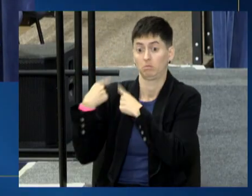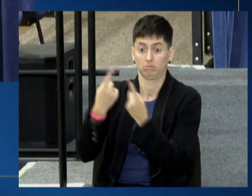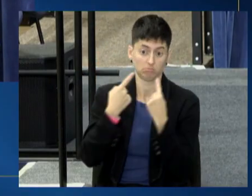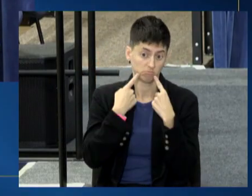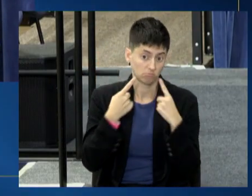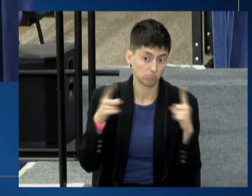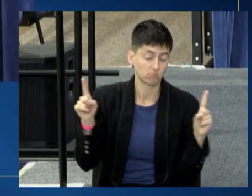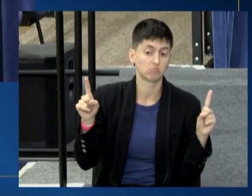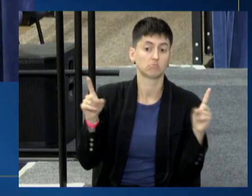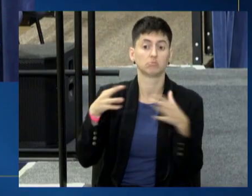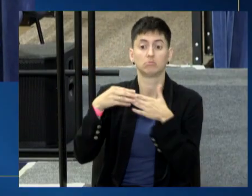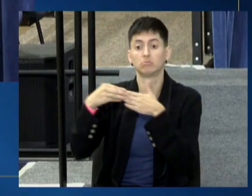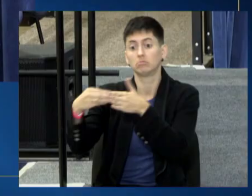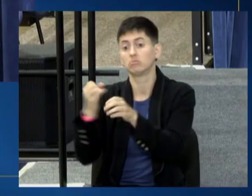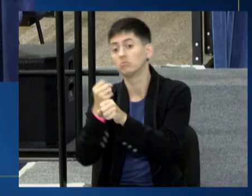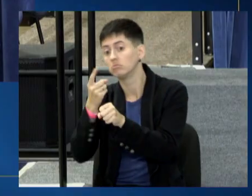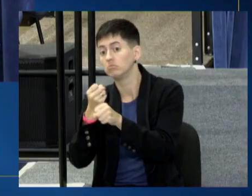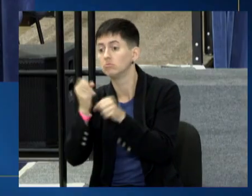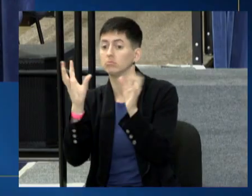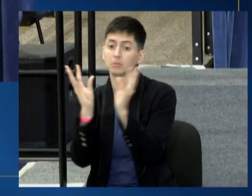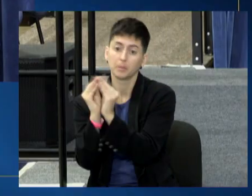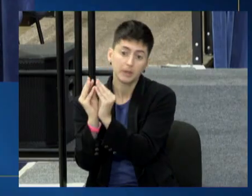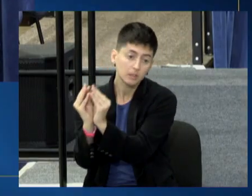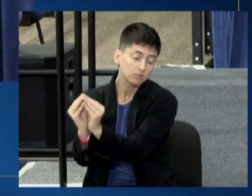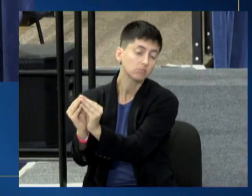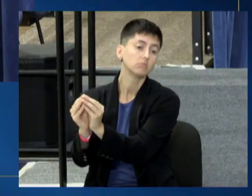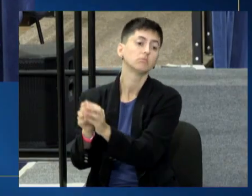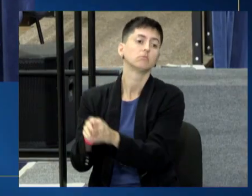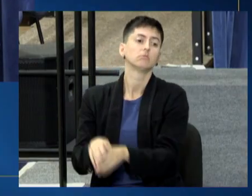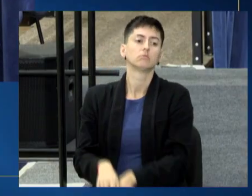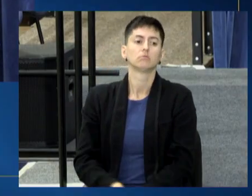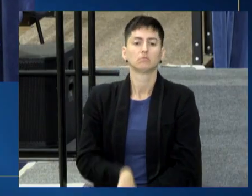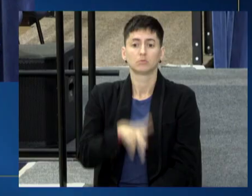meetings that are internationally attended on advancing electronic patient-reported